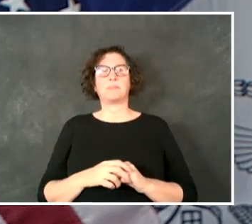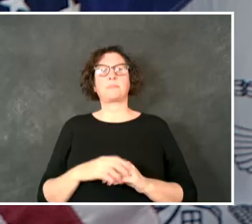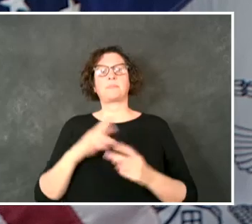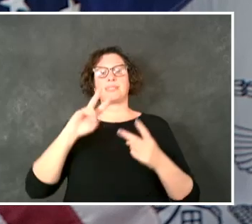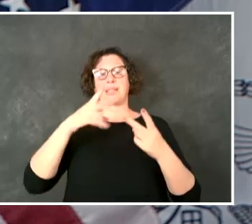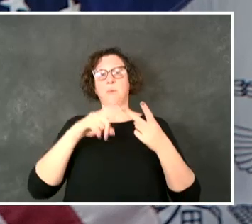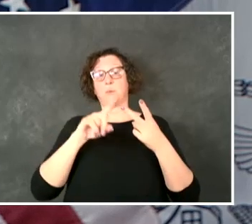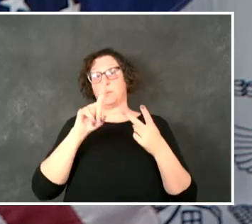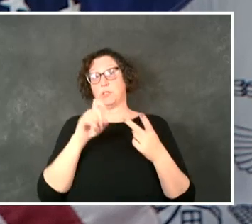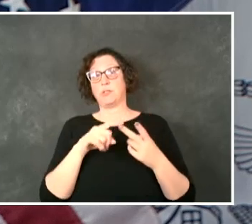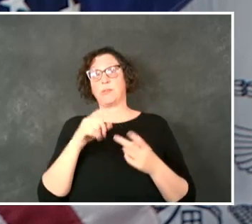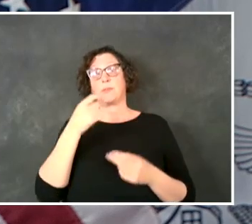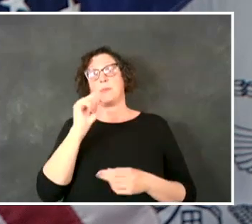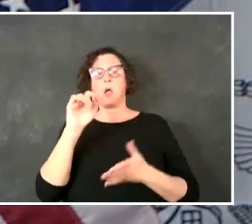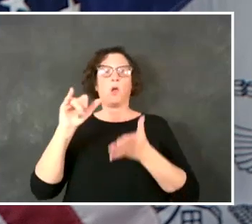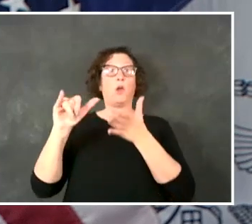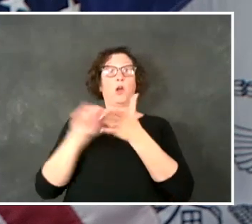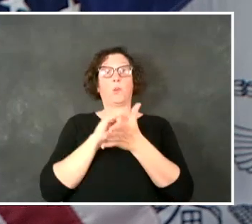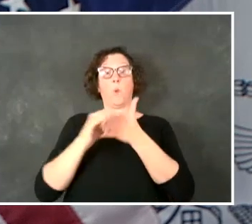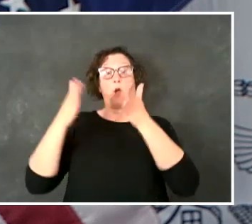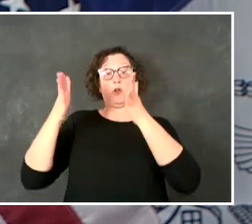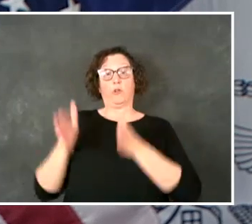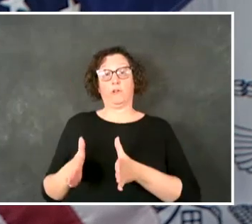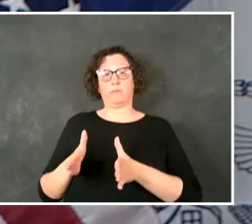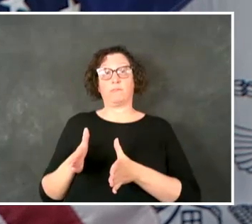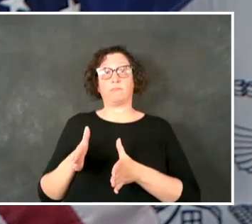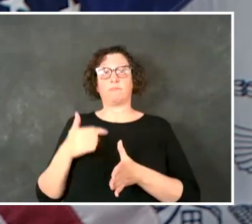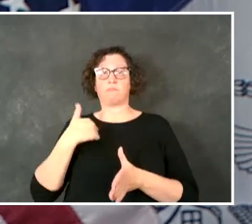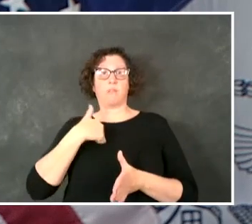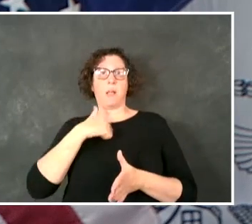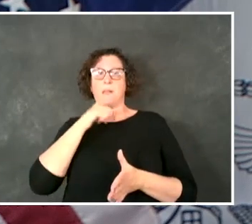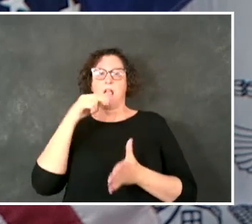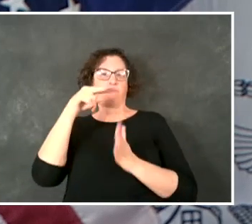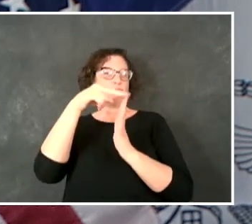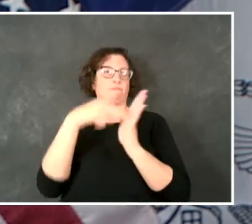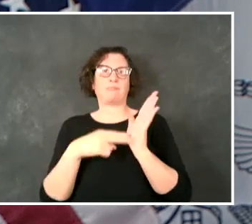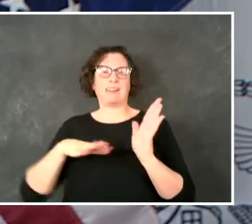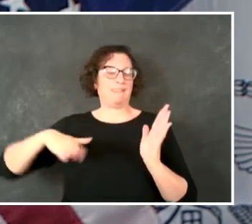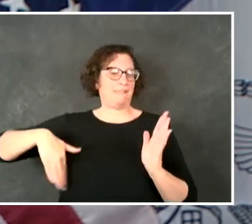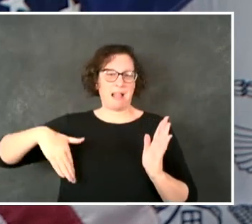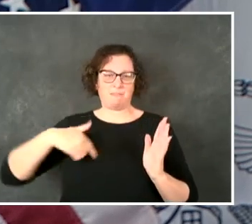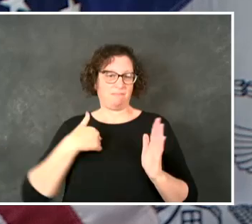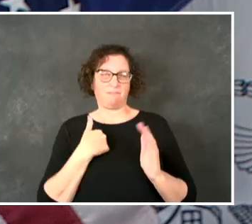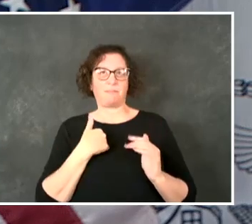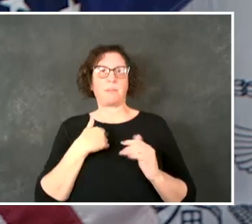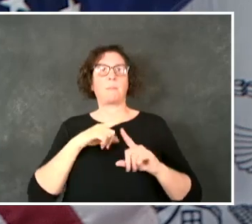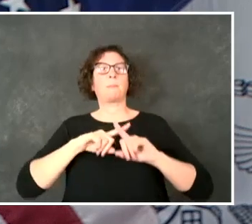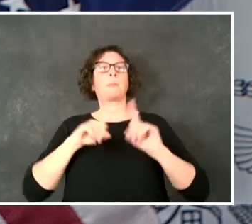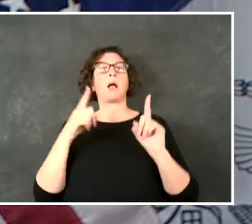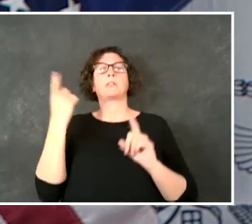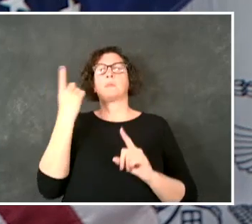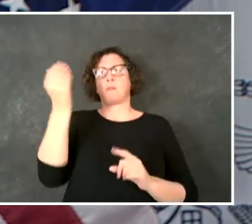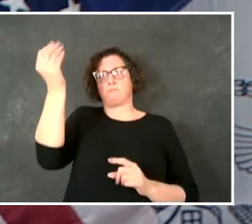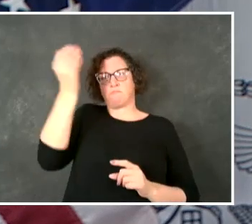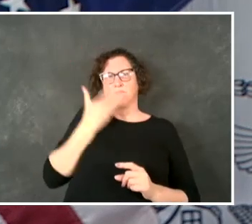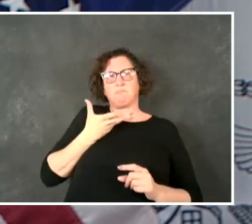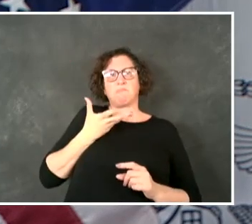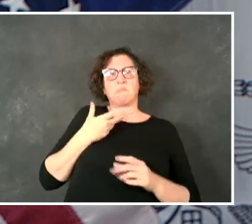EX -- NEXUS WOULD BE AROUND NEW YORK. I HAVEN'T READ